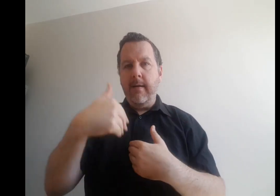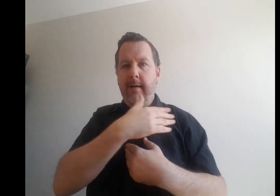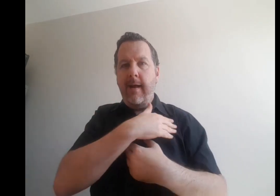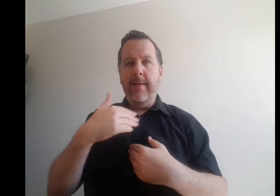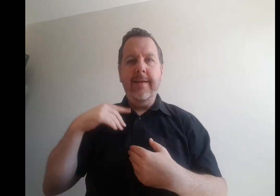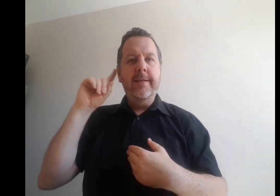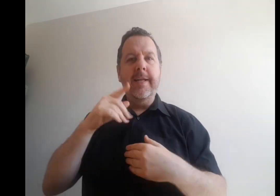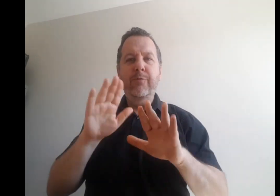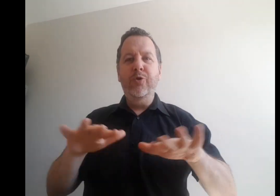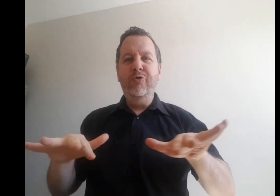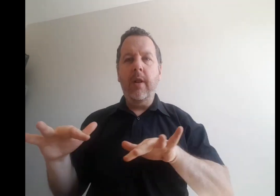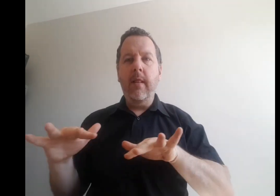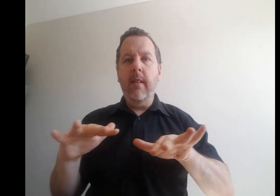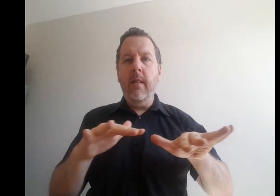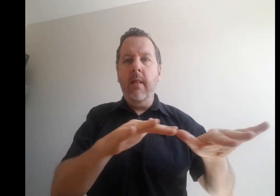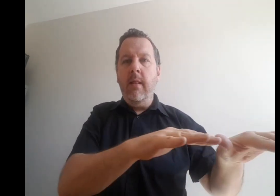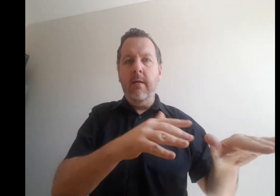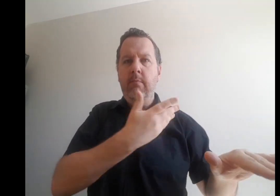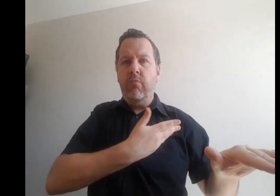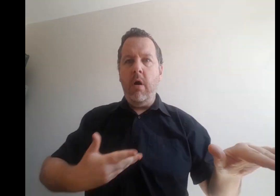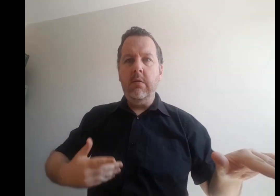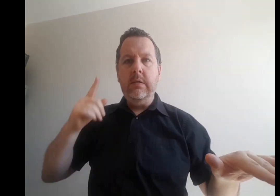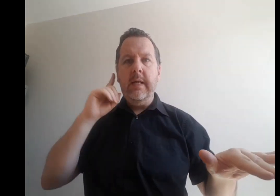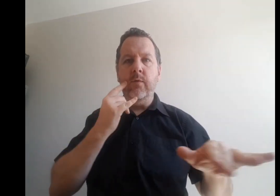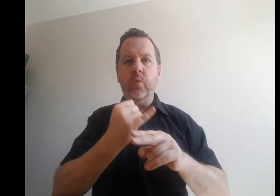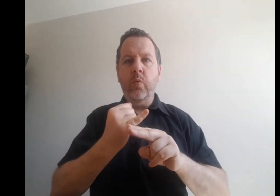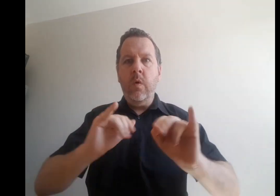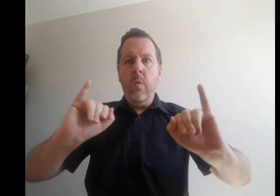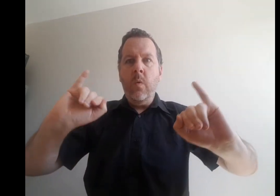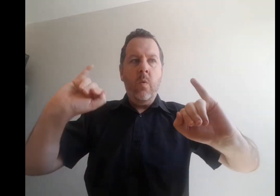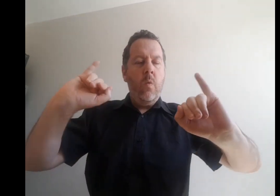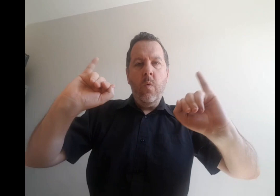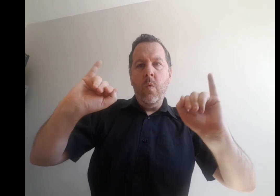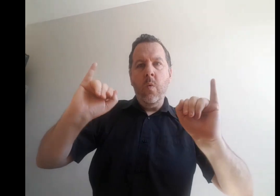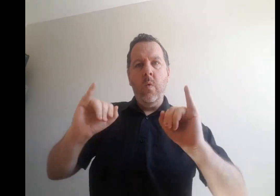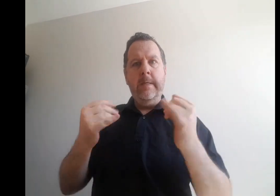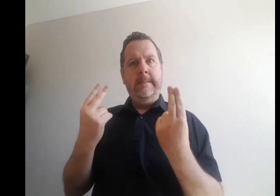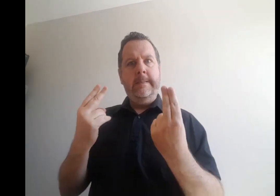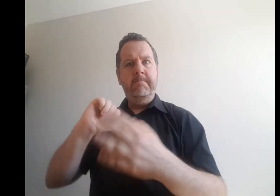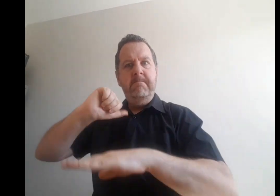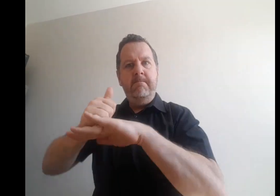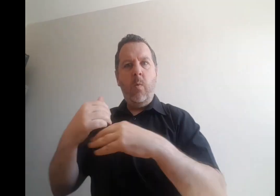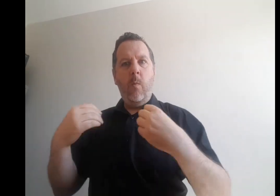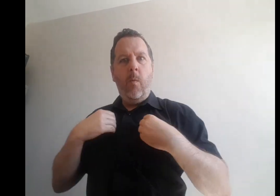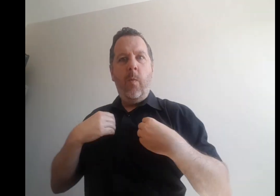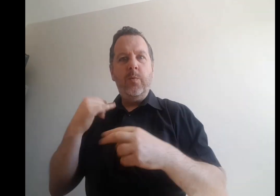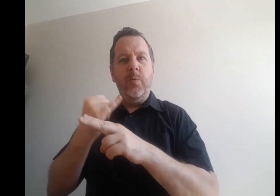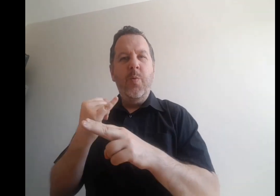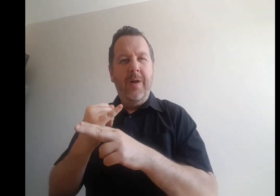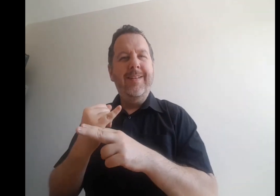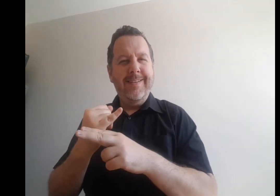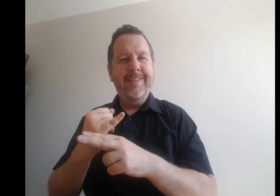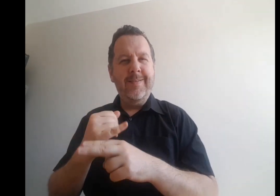was because Catholic deaf children were going to the Protestant deaf schools in existence at the time.